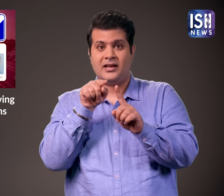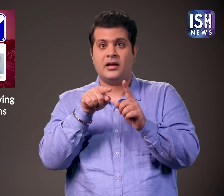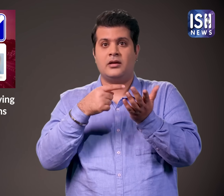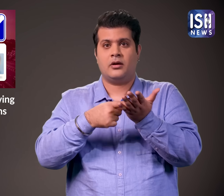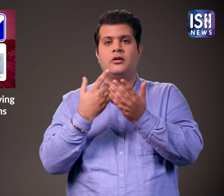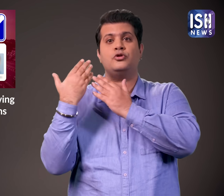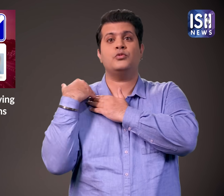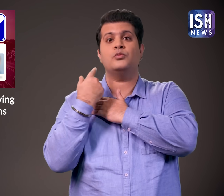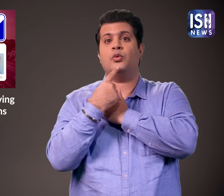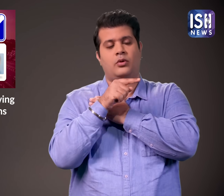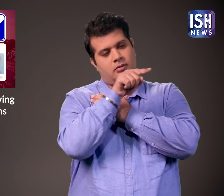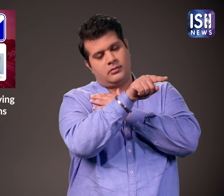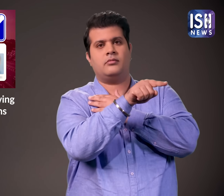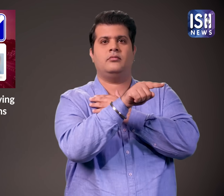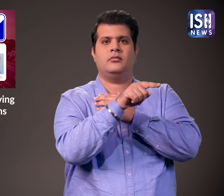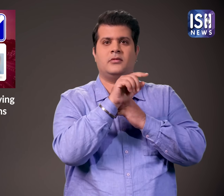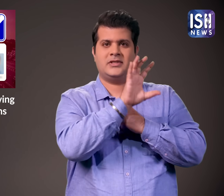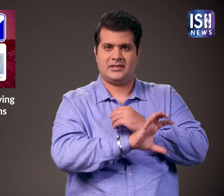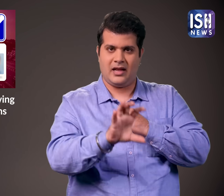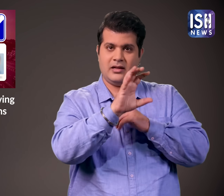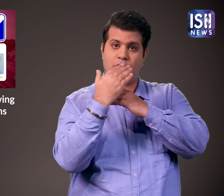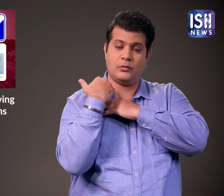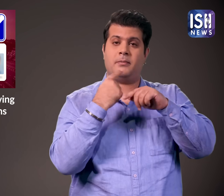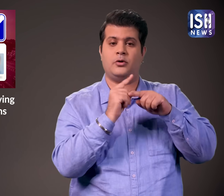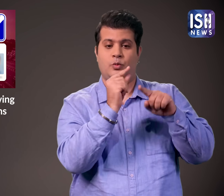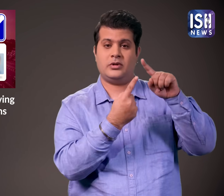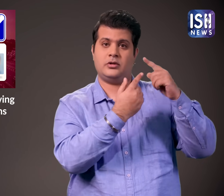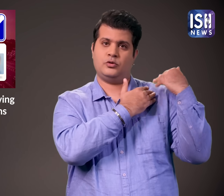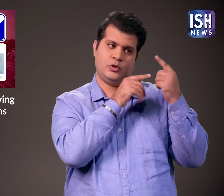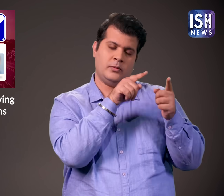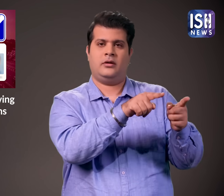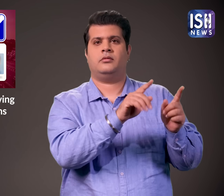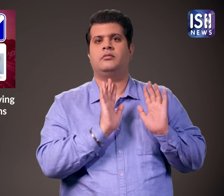implementation is the responsibility of the States and Union Territories.